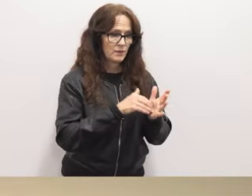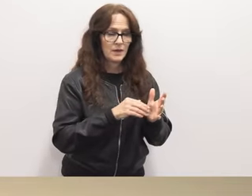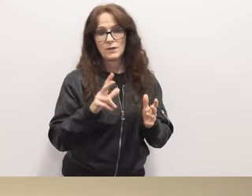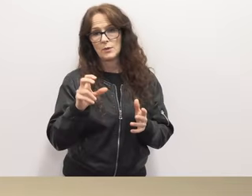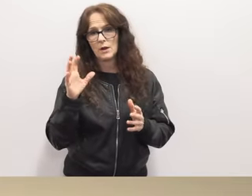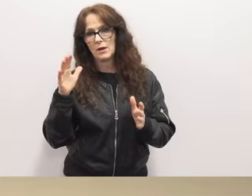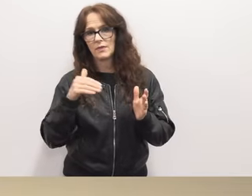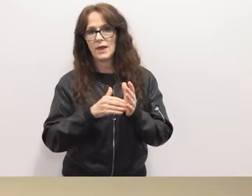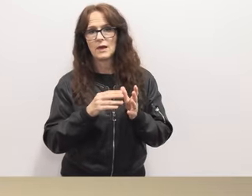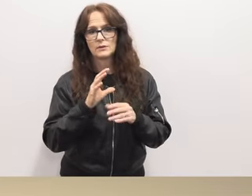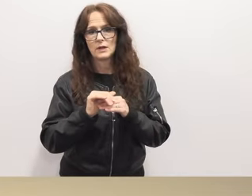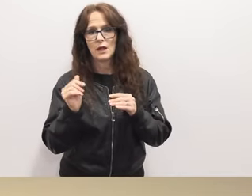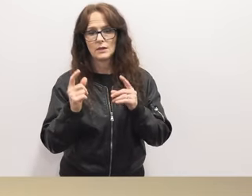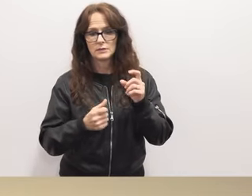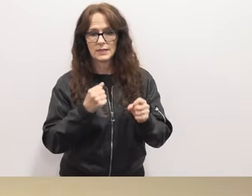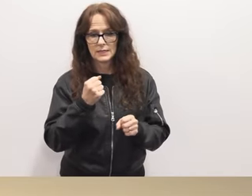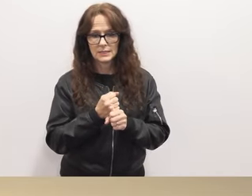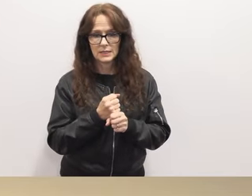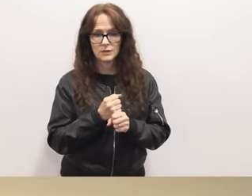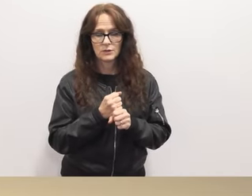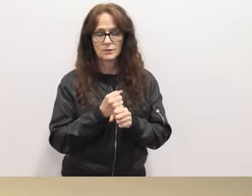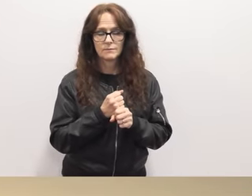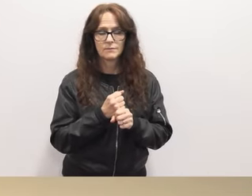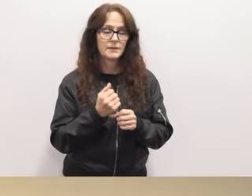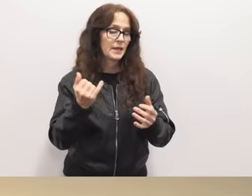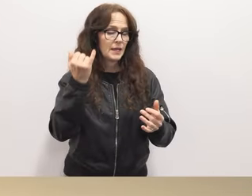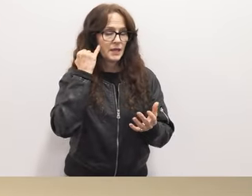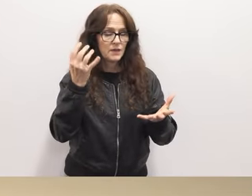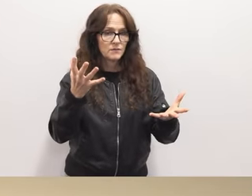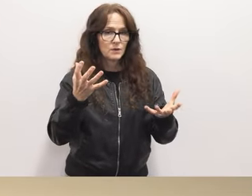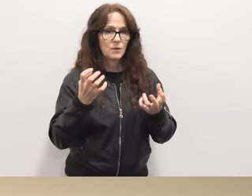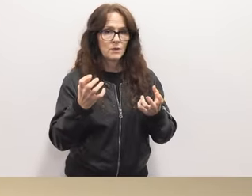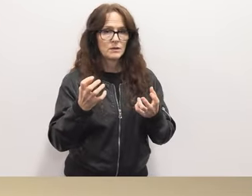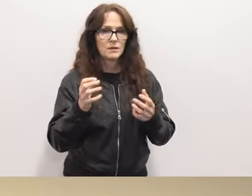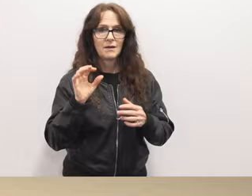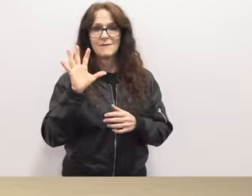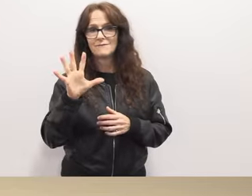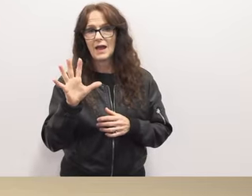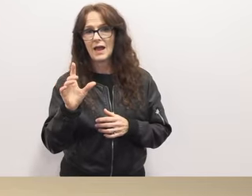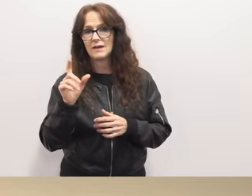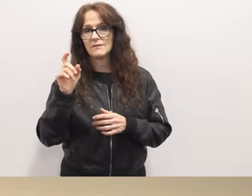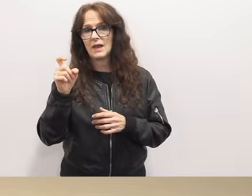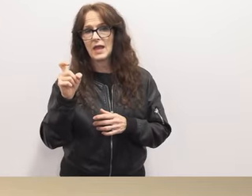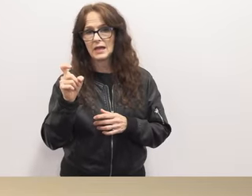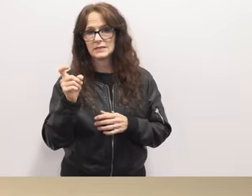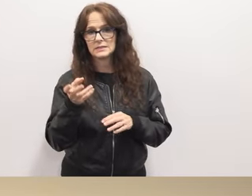if you wanted to five X the rate of improvement that I would five X the rate of investment, you know,